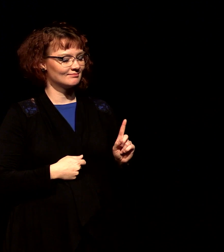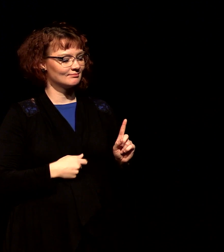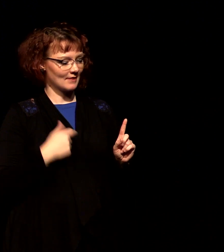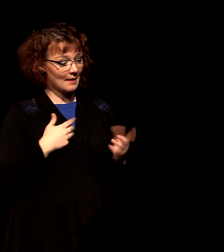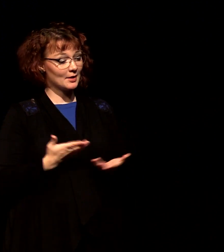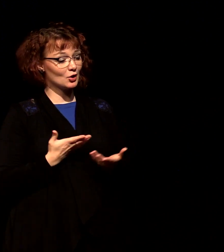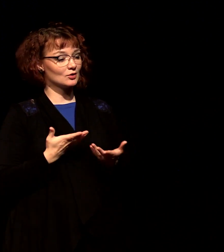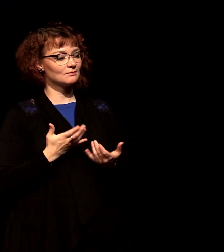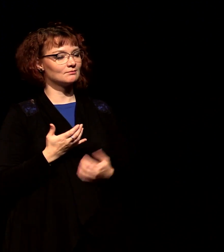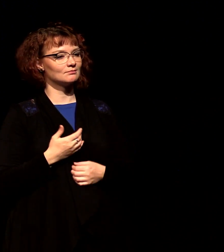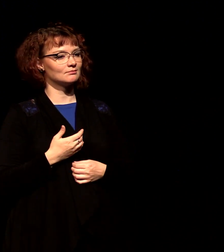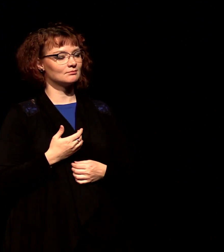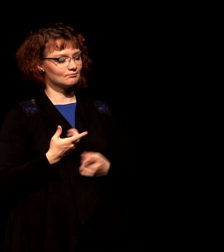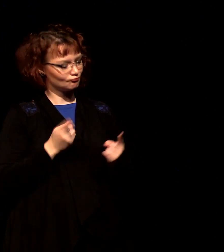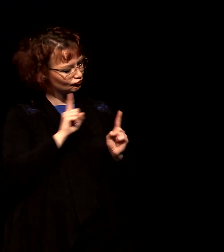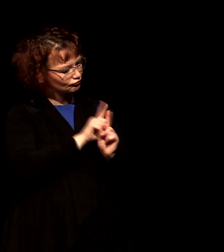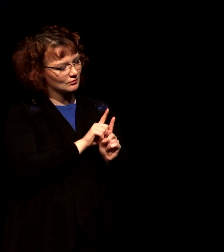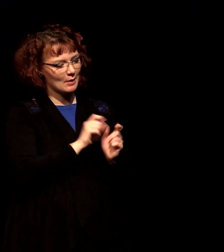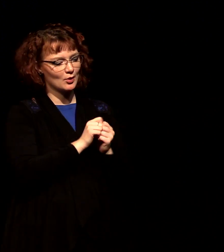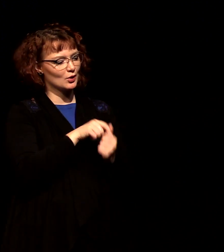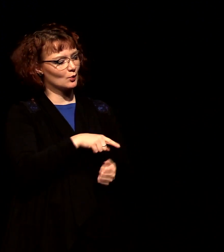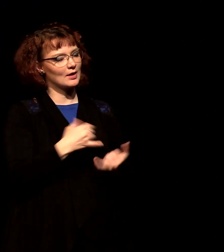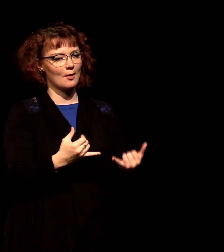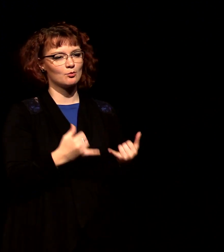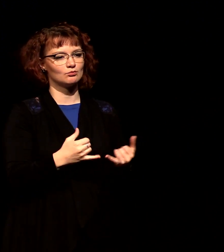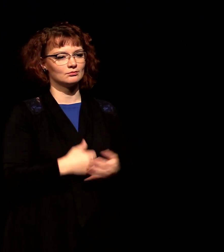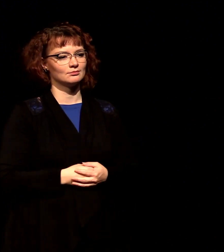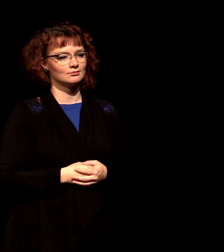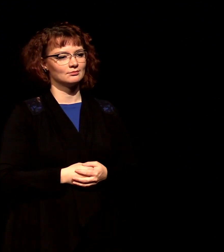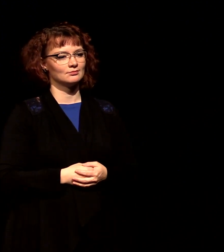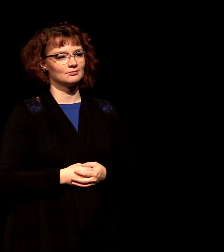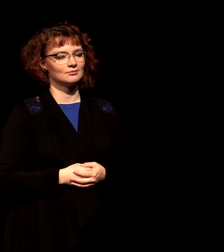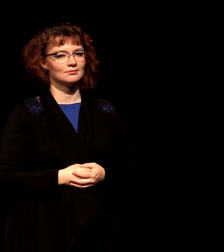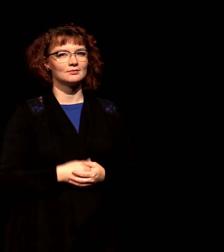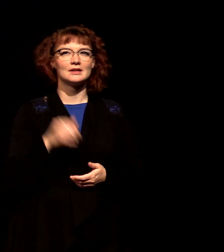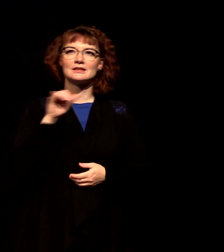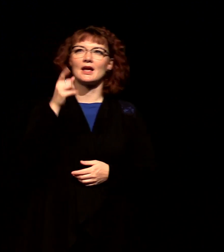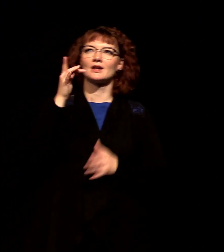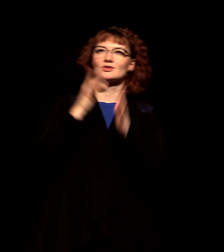creation. And the ways that we talk about creation, worshipping